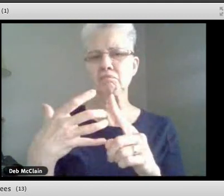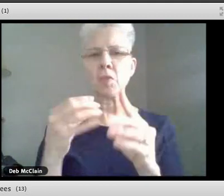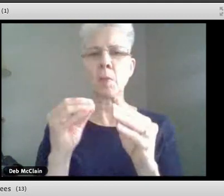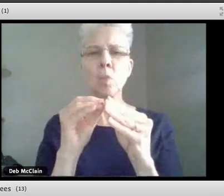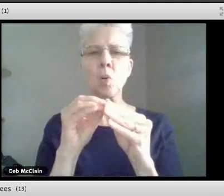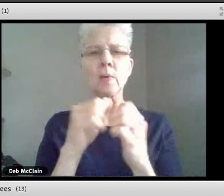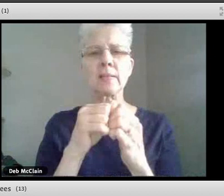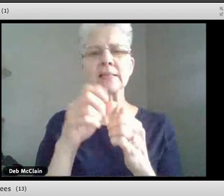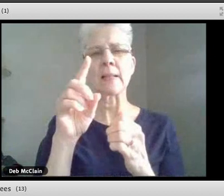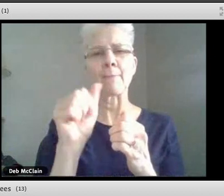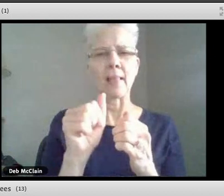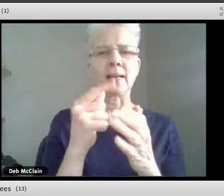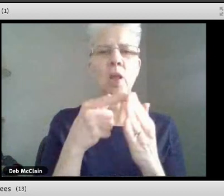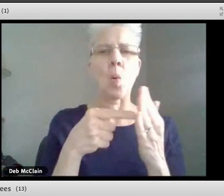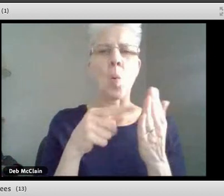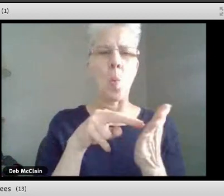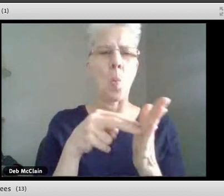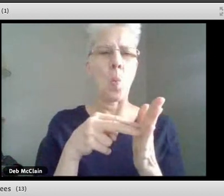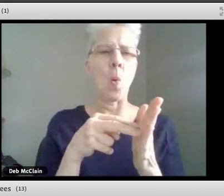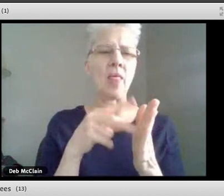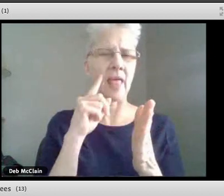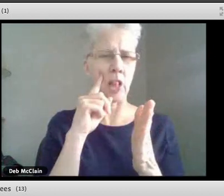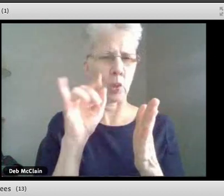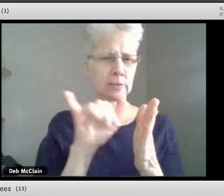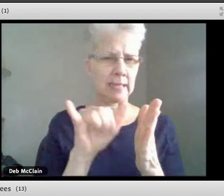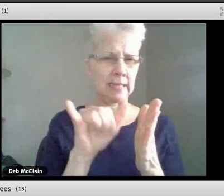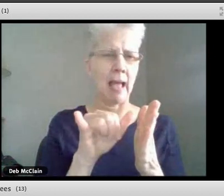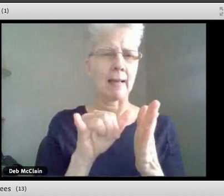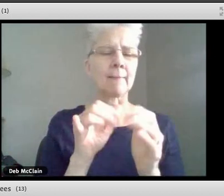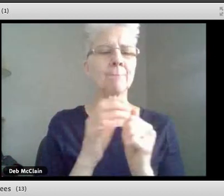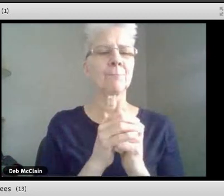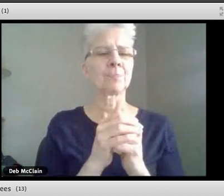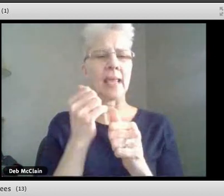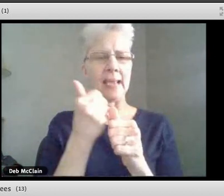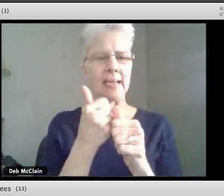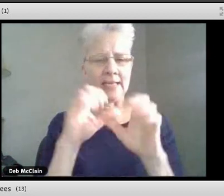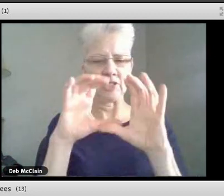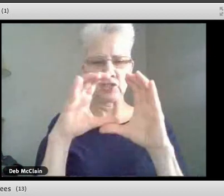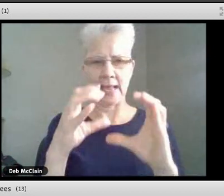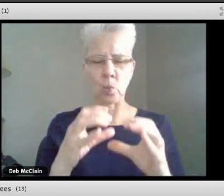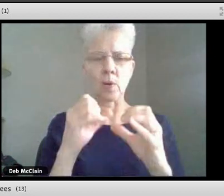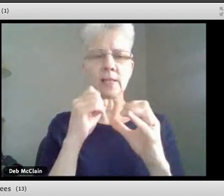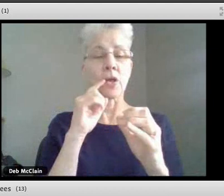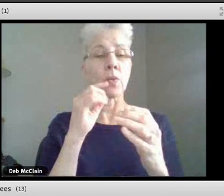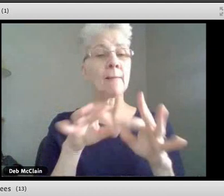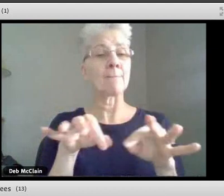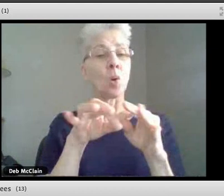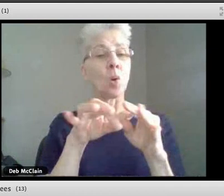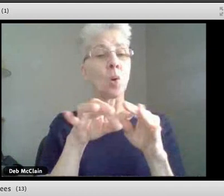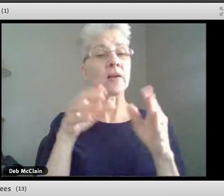and what that picture kind of looks like. So, you know, it's important to focus on it because these are the numbers.